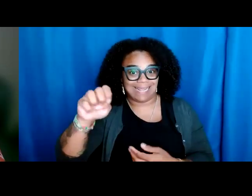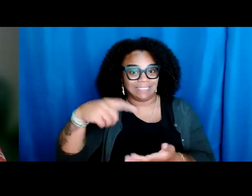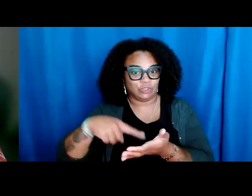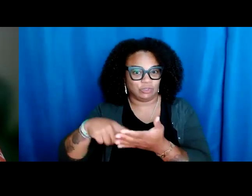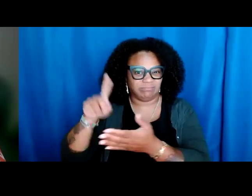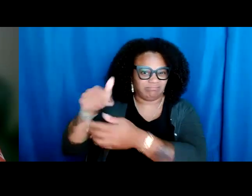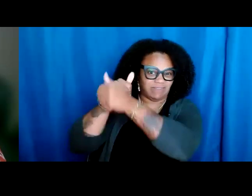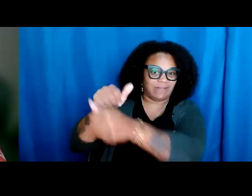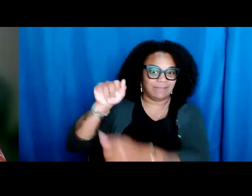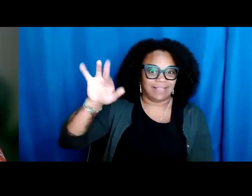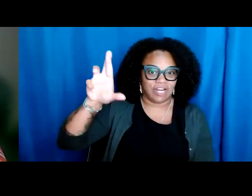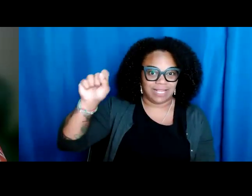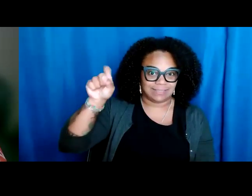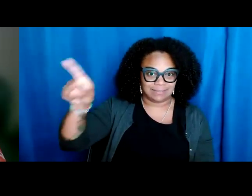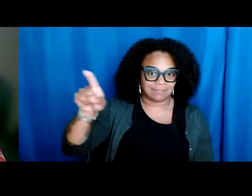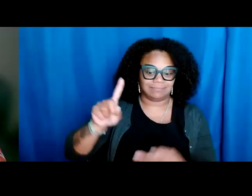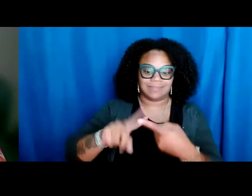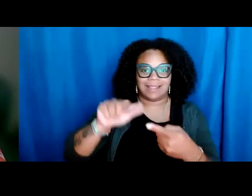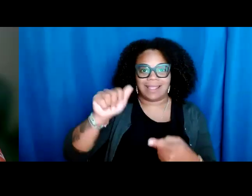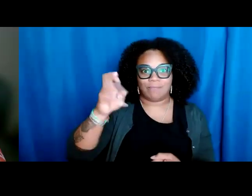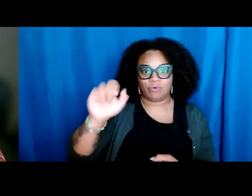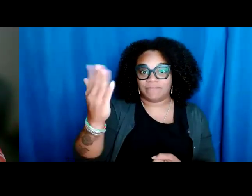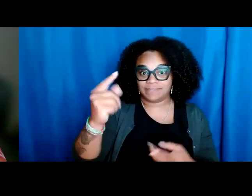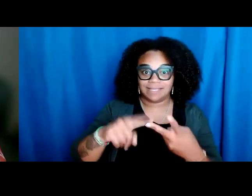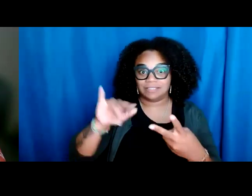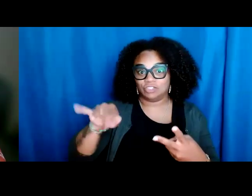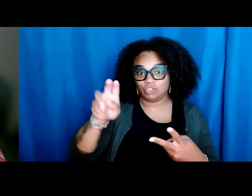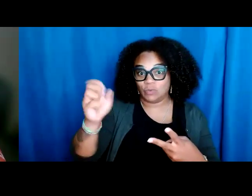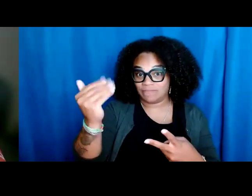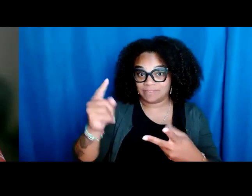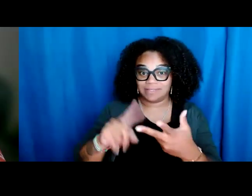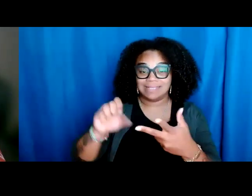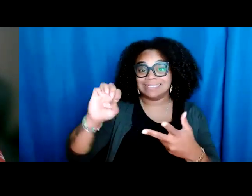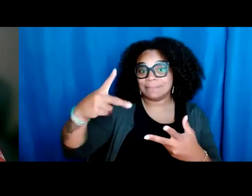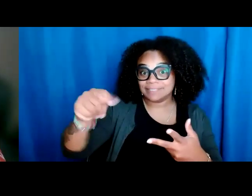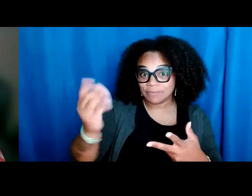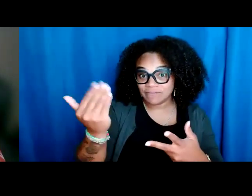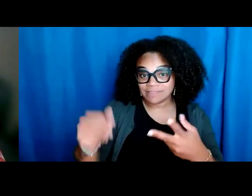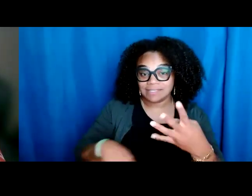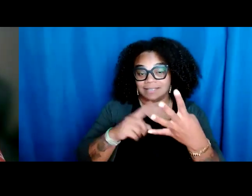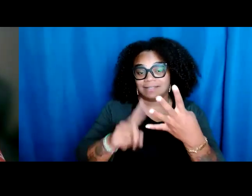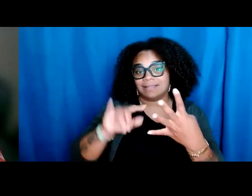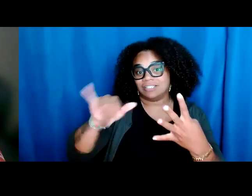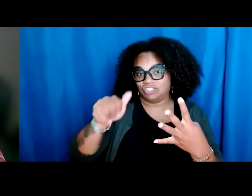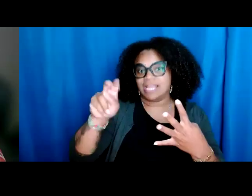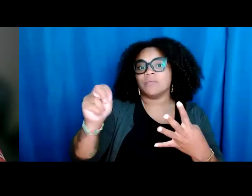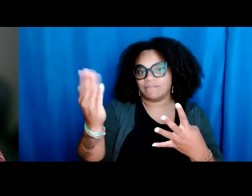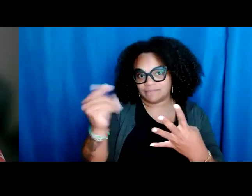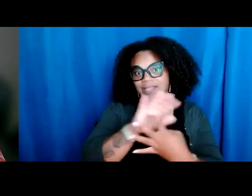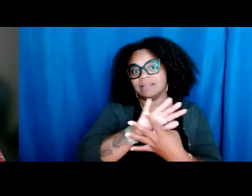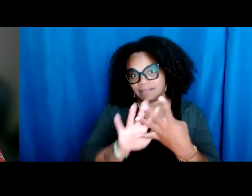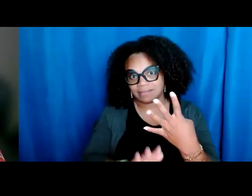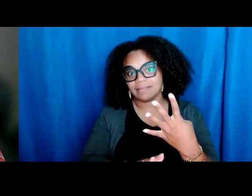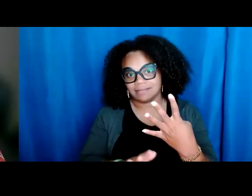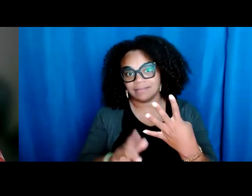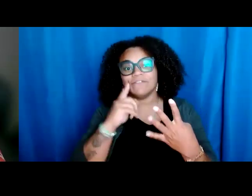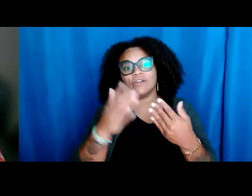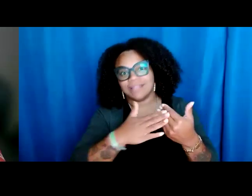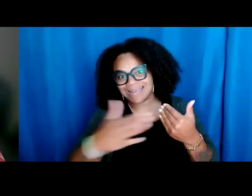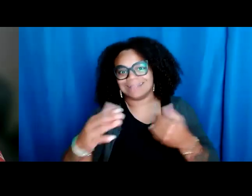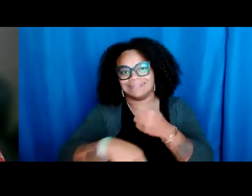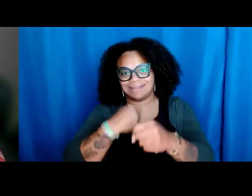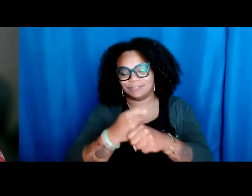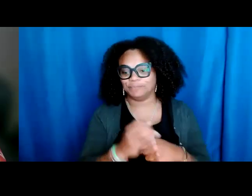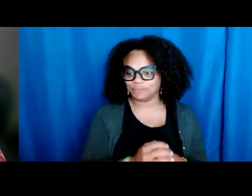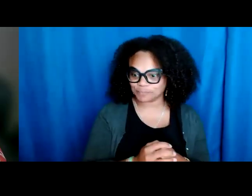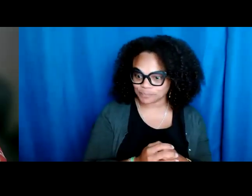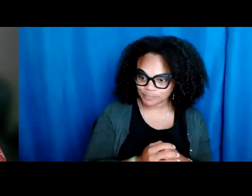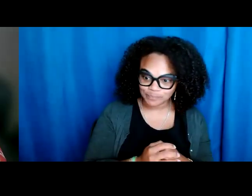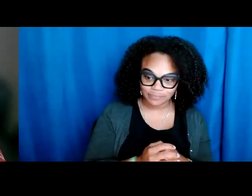dates at April 15, June 15, September 15, and January 15 of the following year.